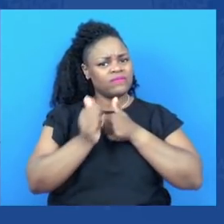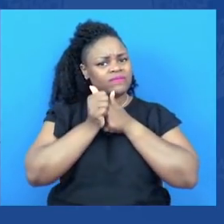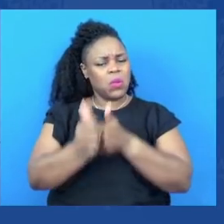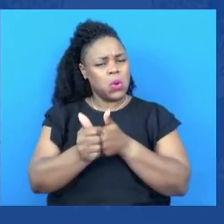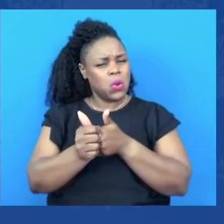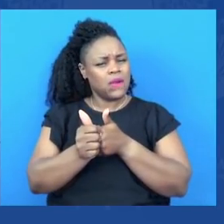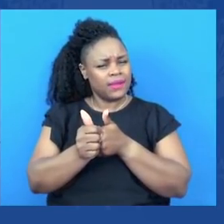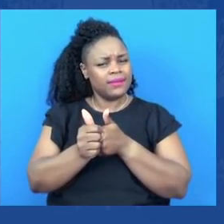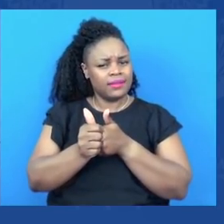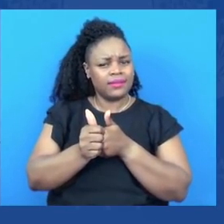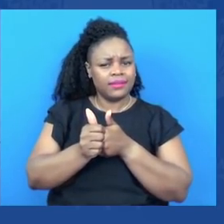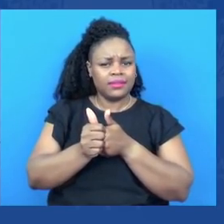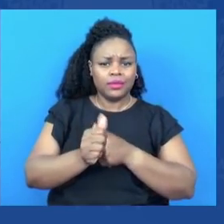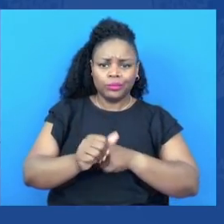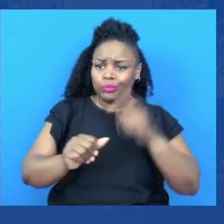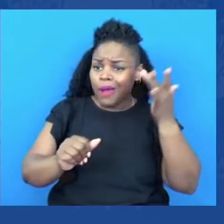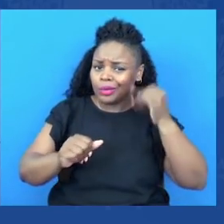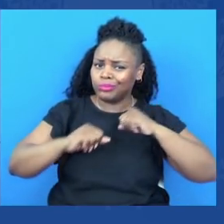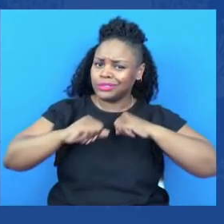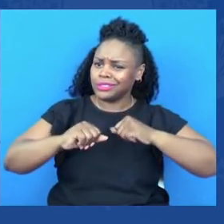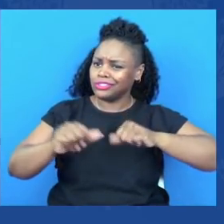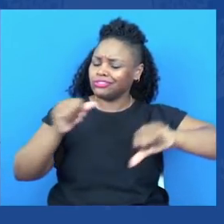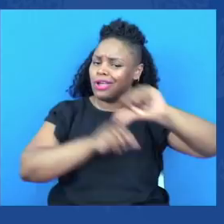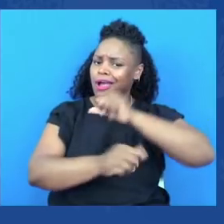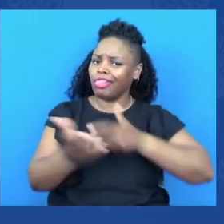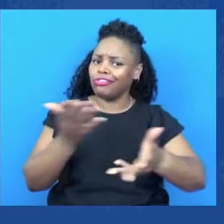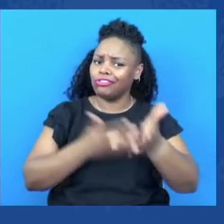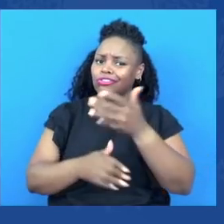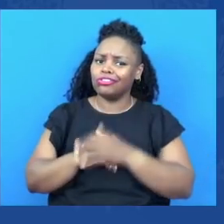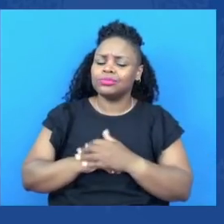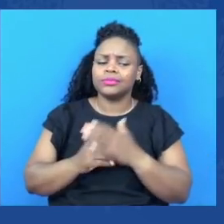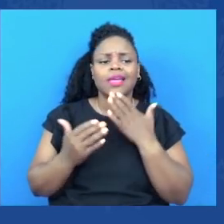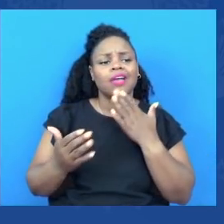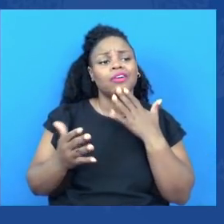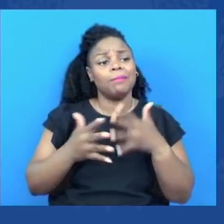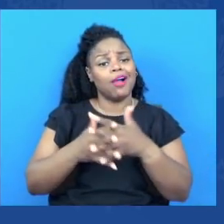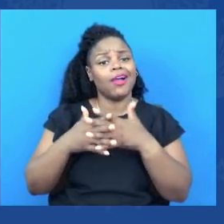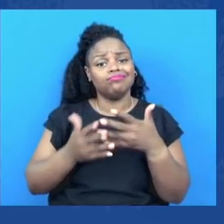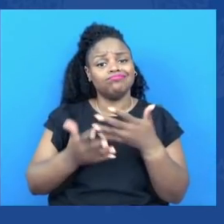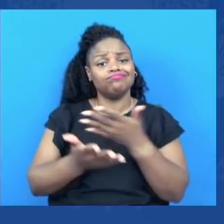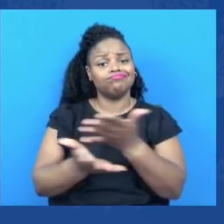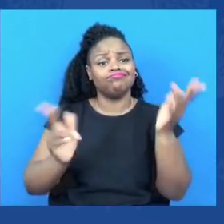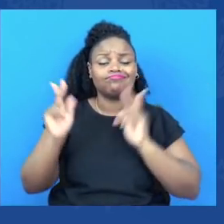Now, let me turn to the focus of today's remarks. There aren't a lot of things